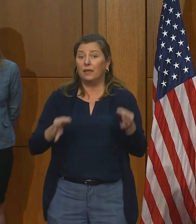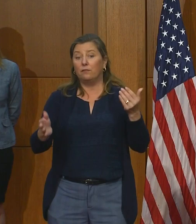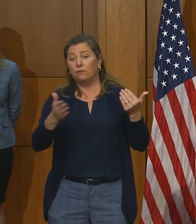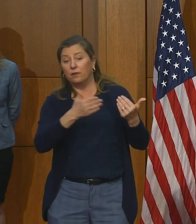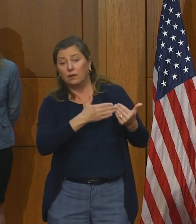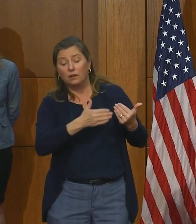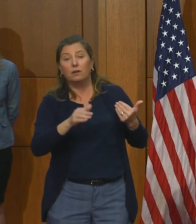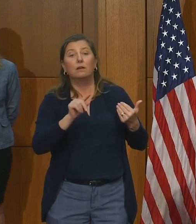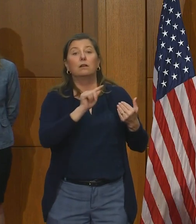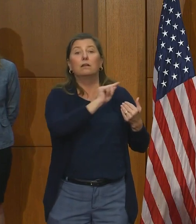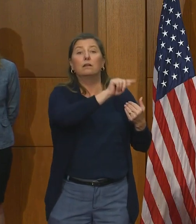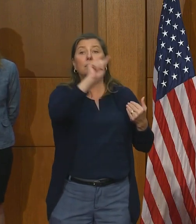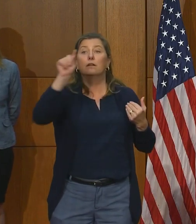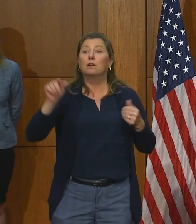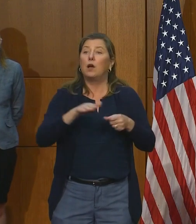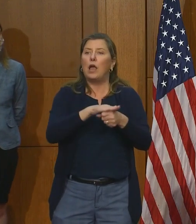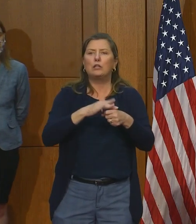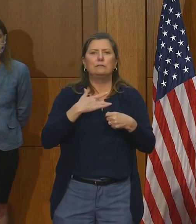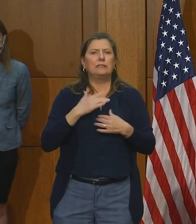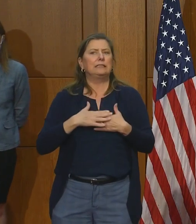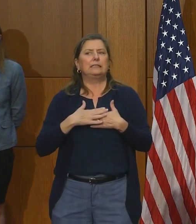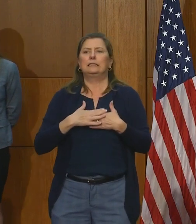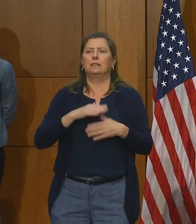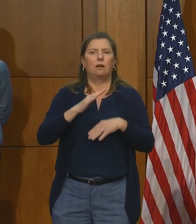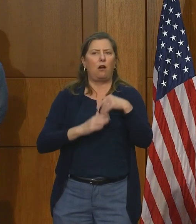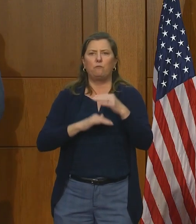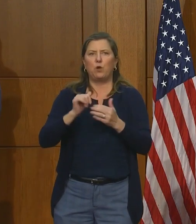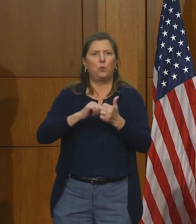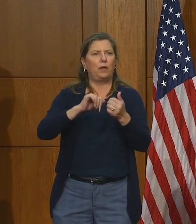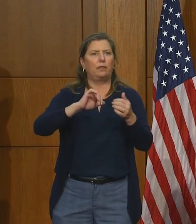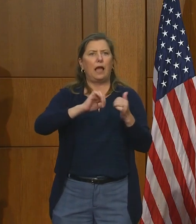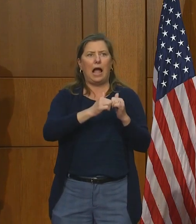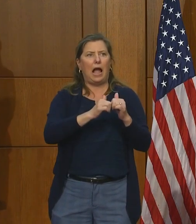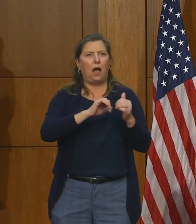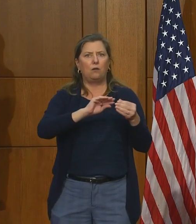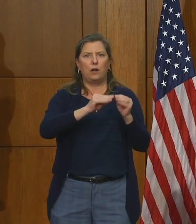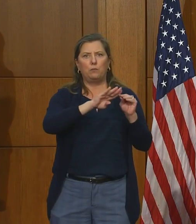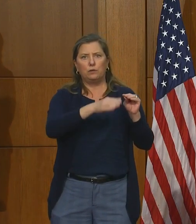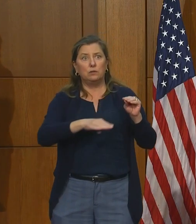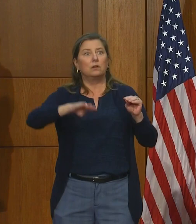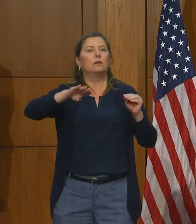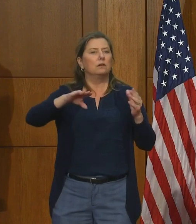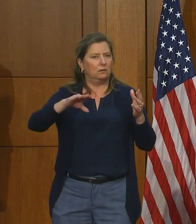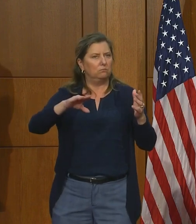IT'S GOTTEN IF THEY ARE AIR AS WE MOVE ALL THAT THAT DON'T